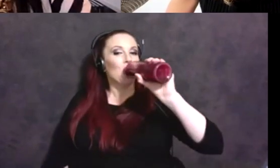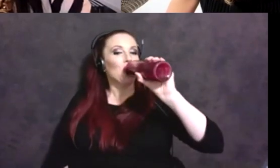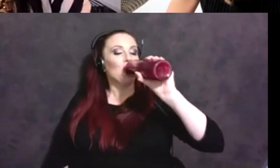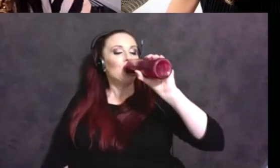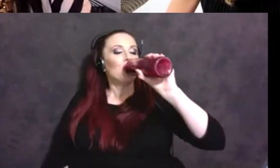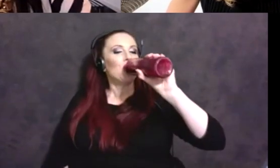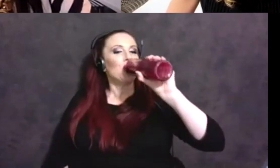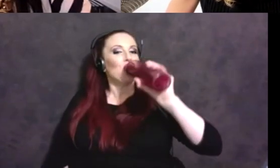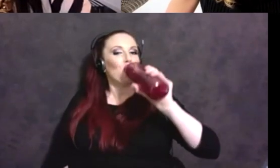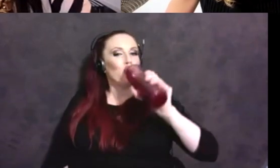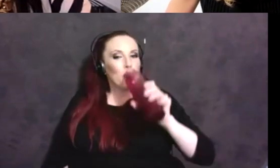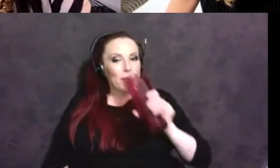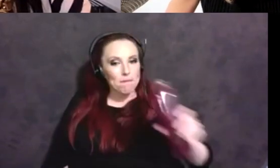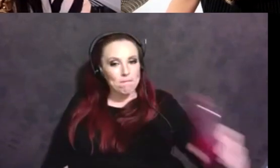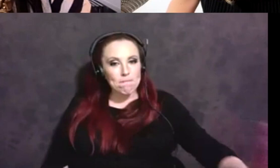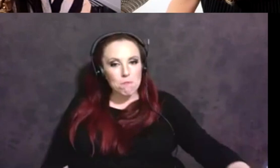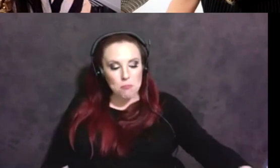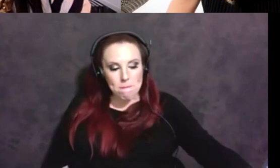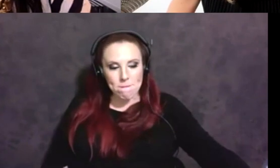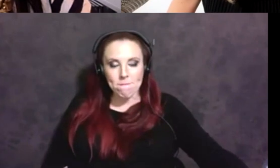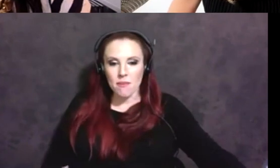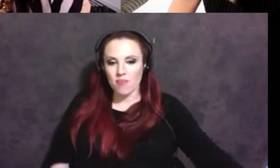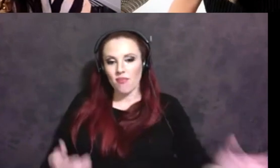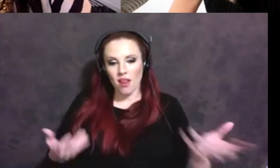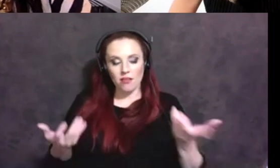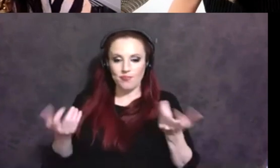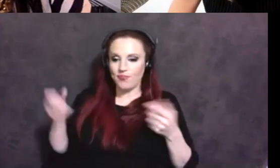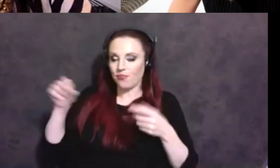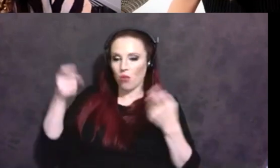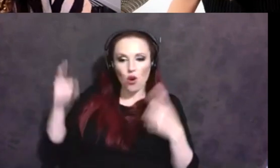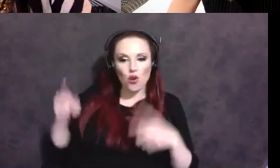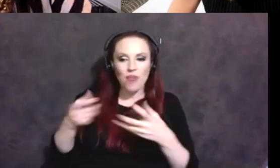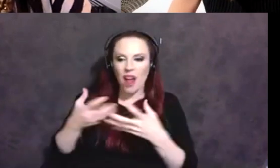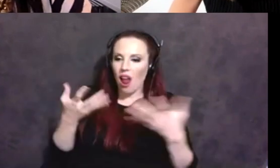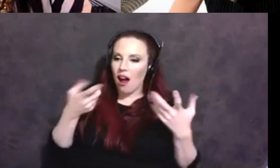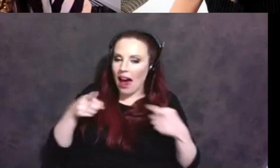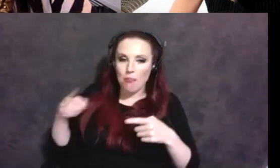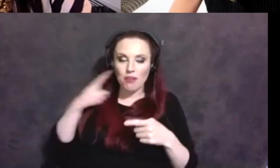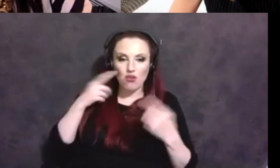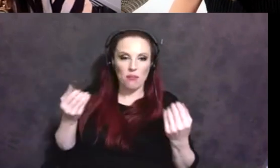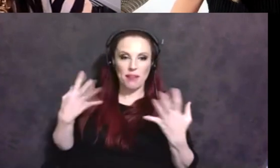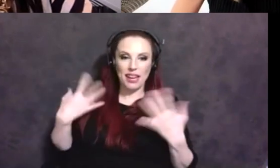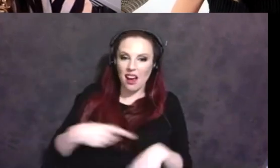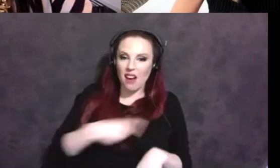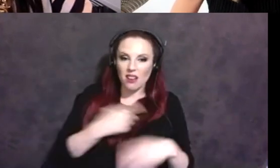to share what is embodiment and why it is important.